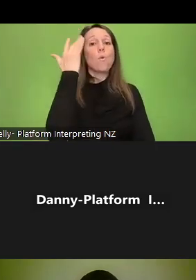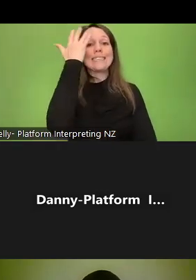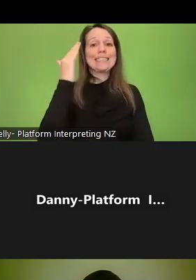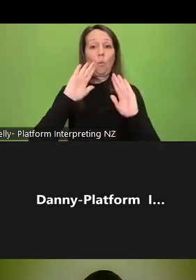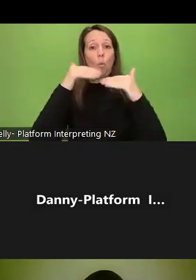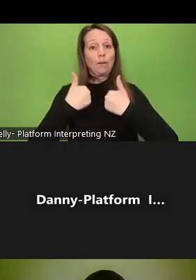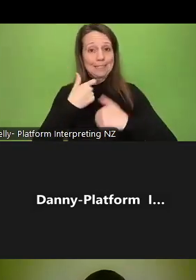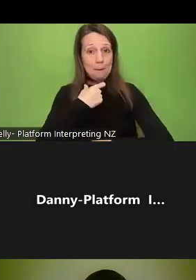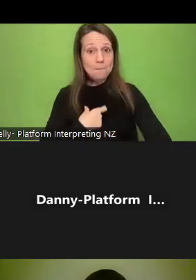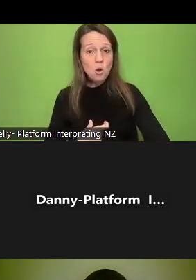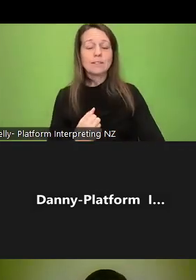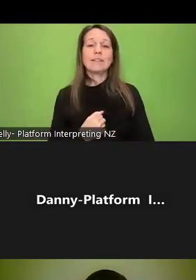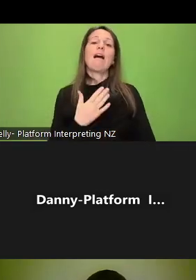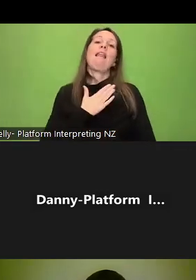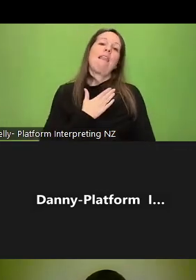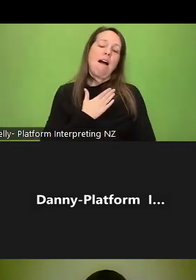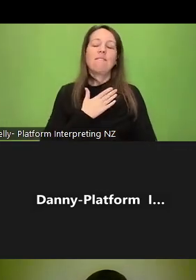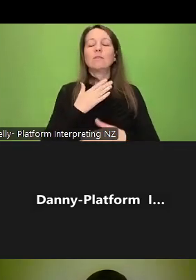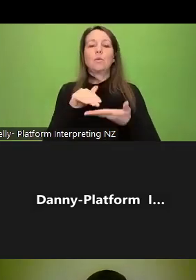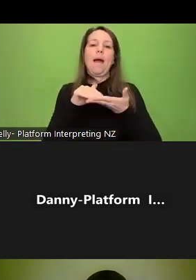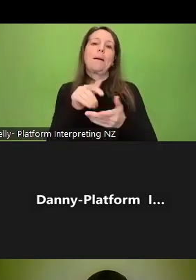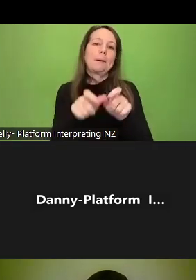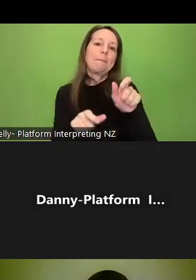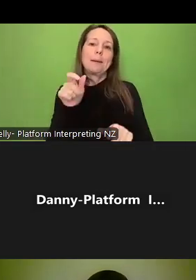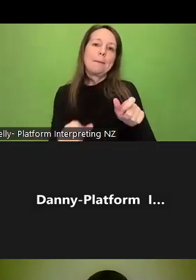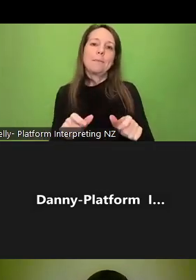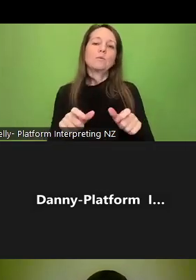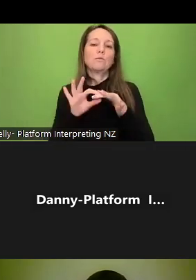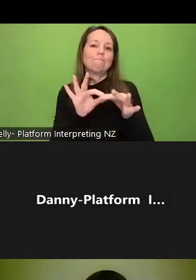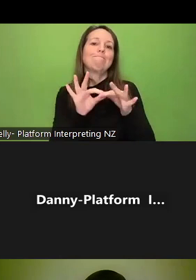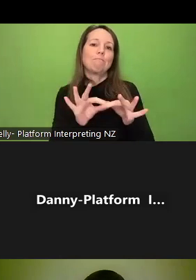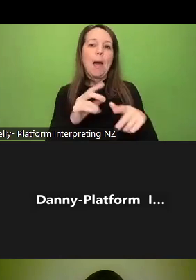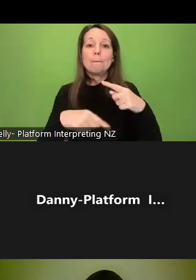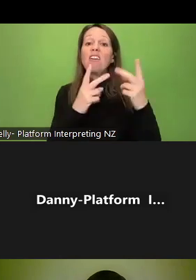to develop them. So I'd love you to talk to us about all the different options.